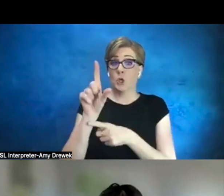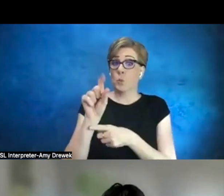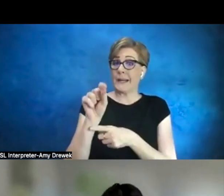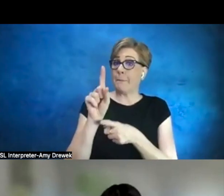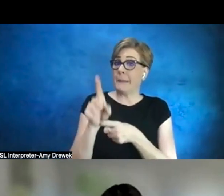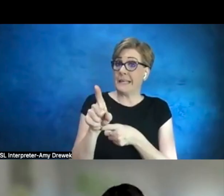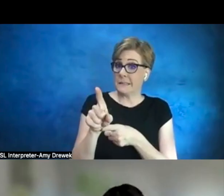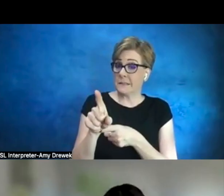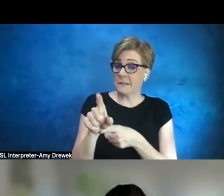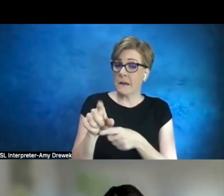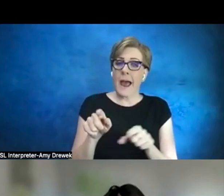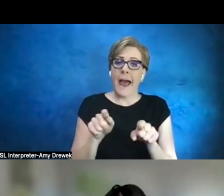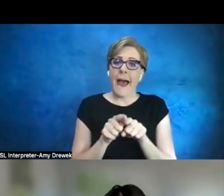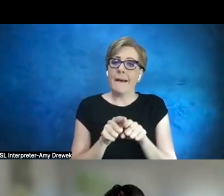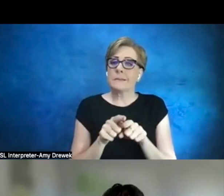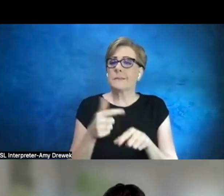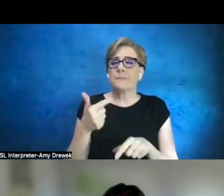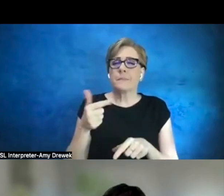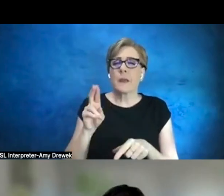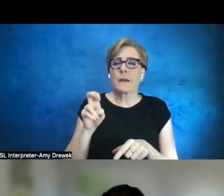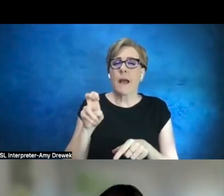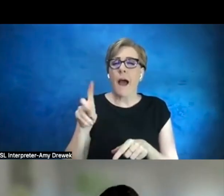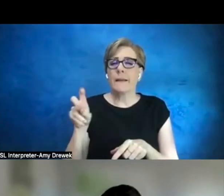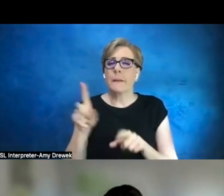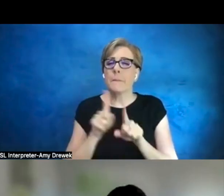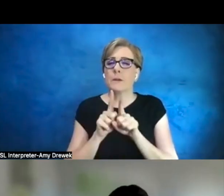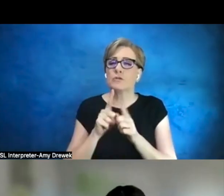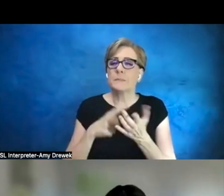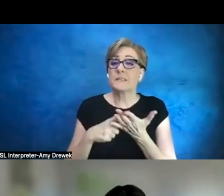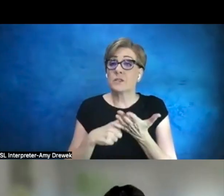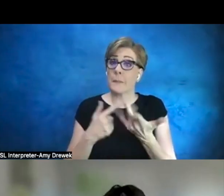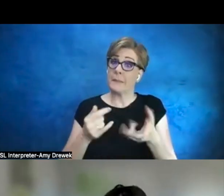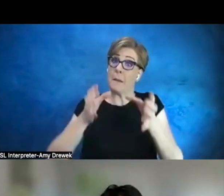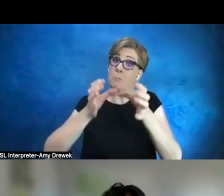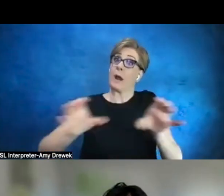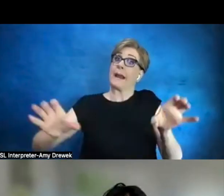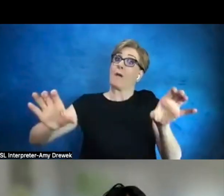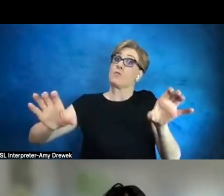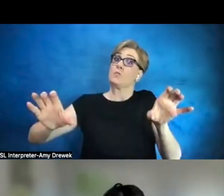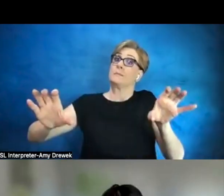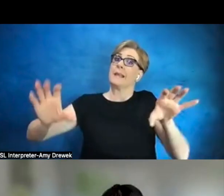Maybe you put folks in breakout rooms and then have a large discussion where folks